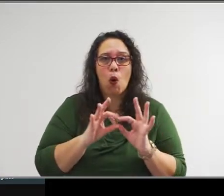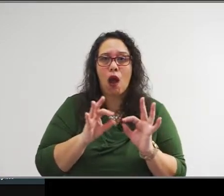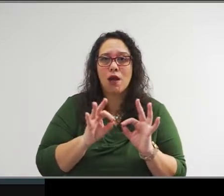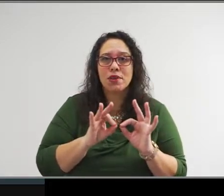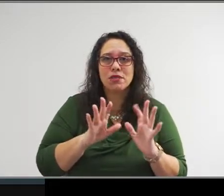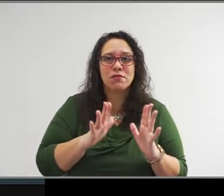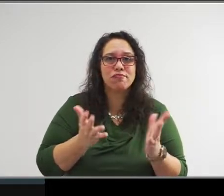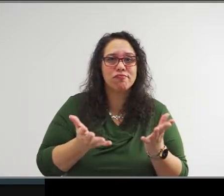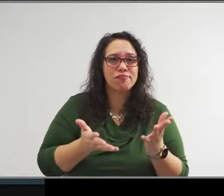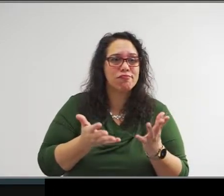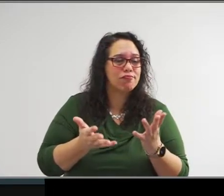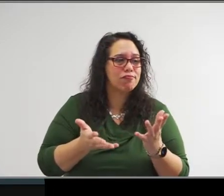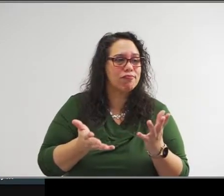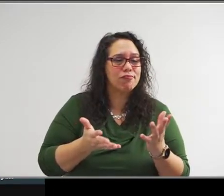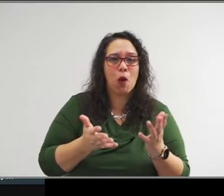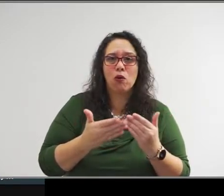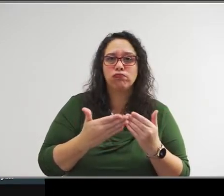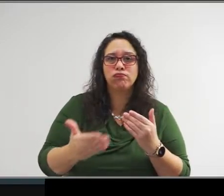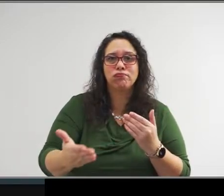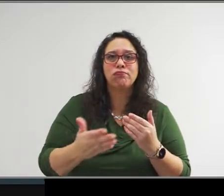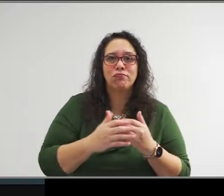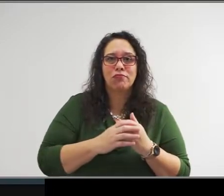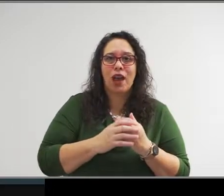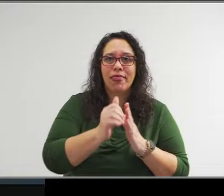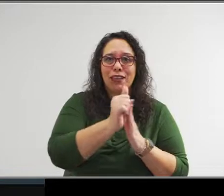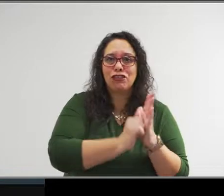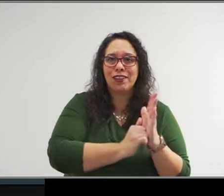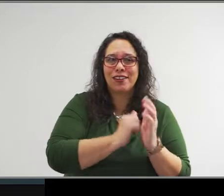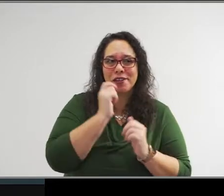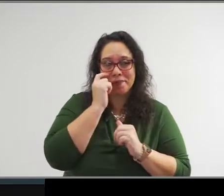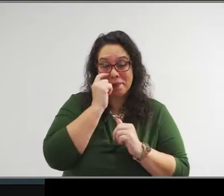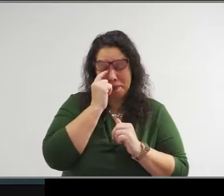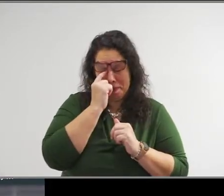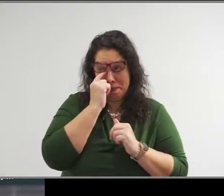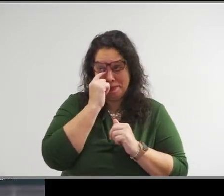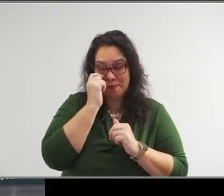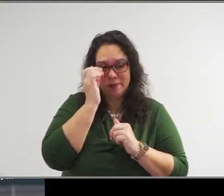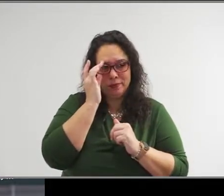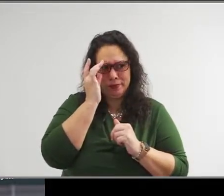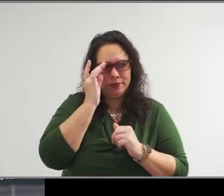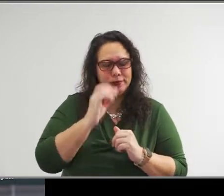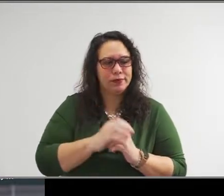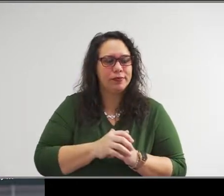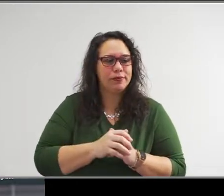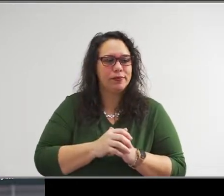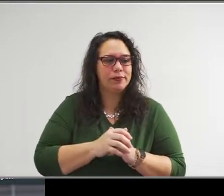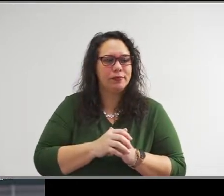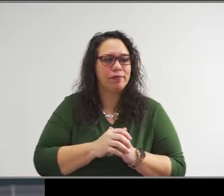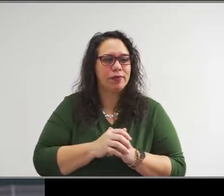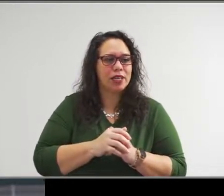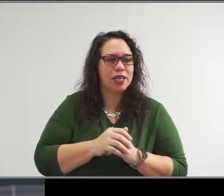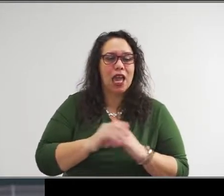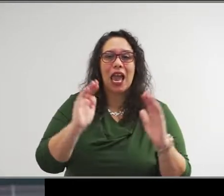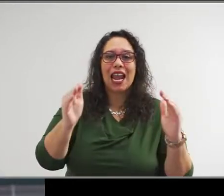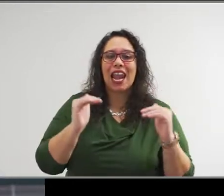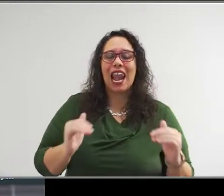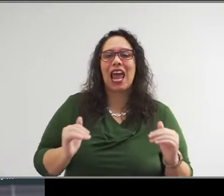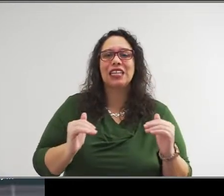then we'll move on on the agenda. So next we have public testimony